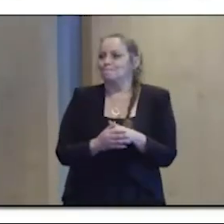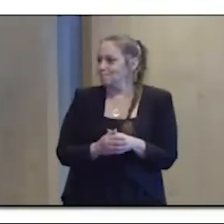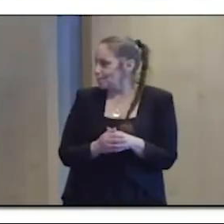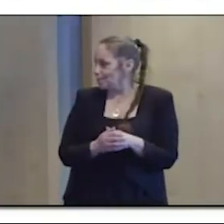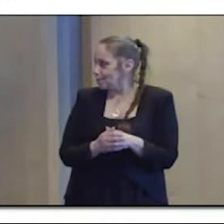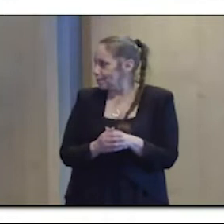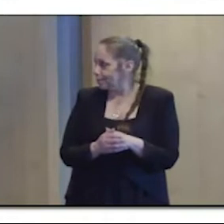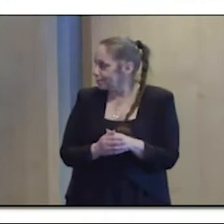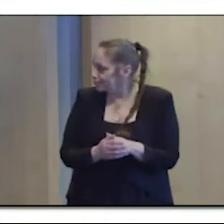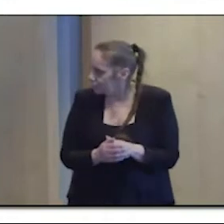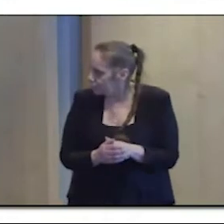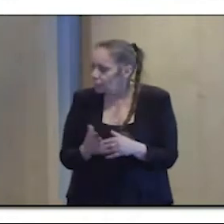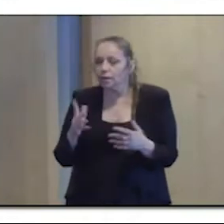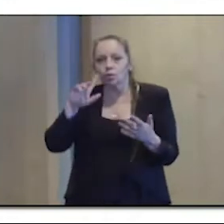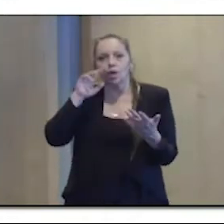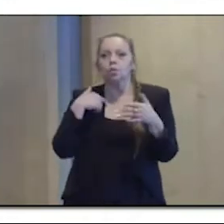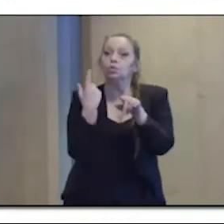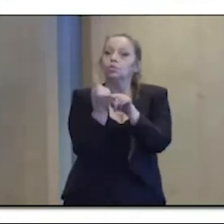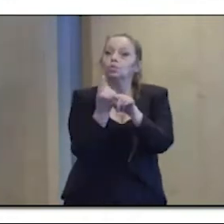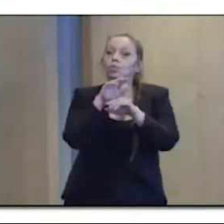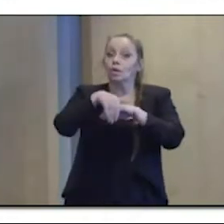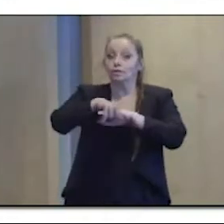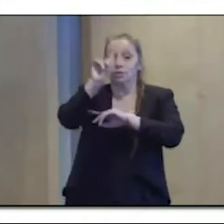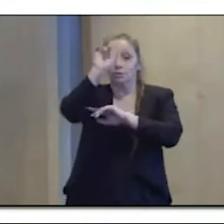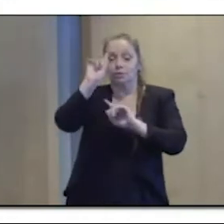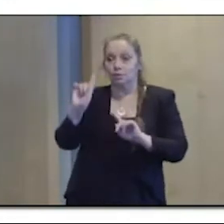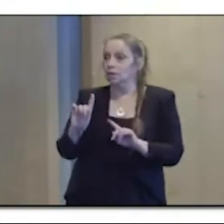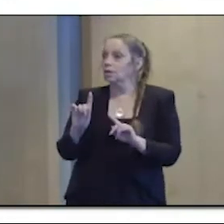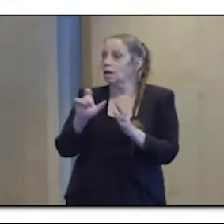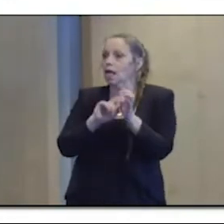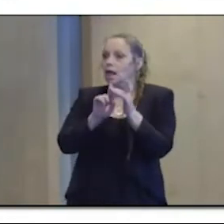I'm going to be talking about today climate change. I'm going to give you a little bit